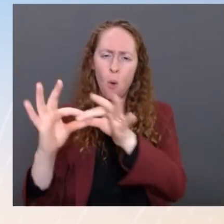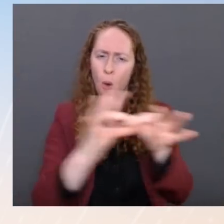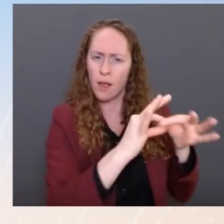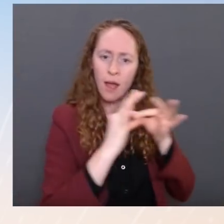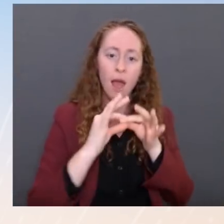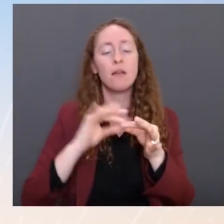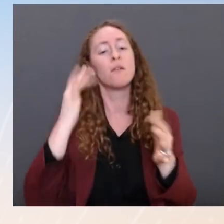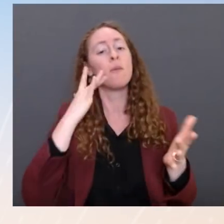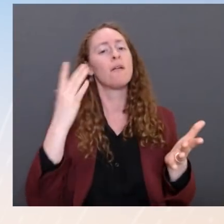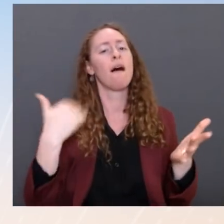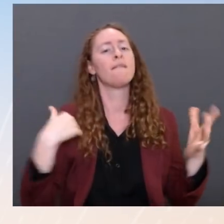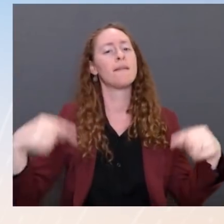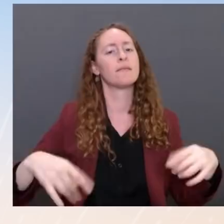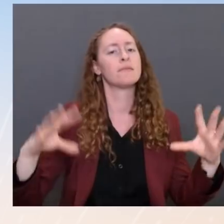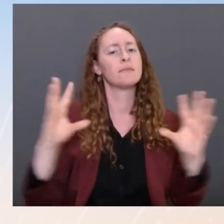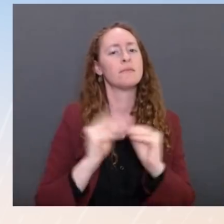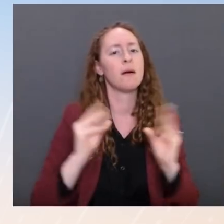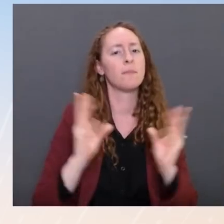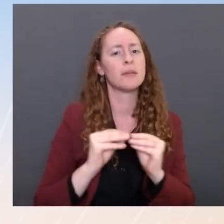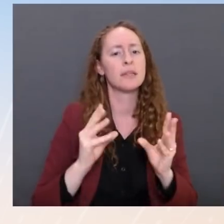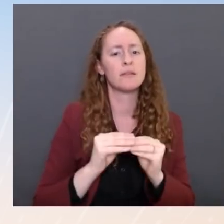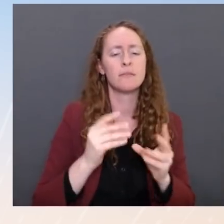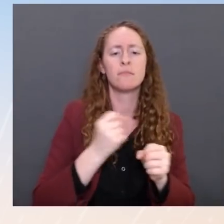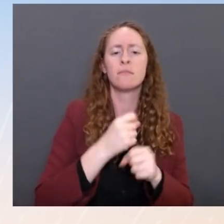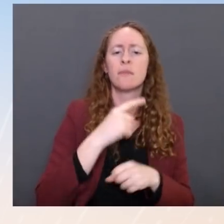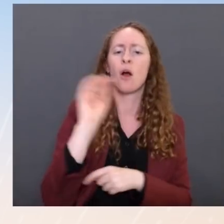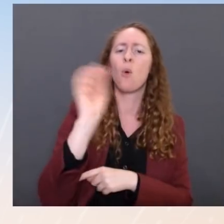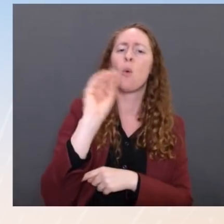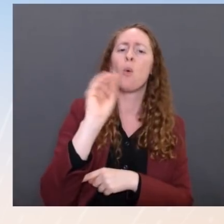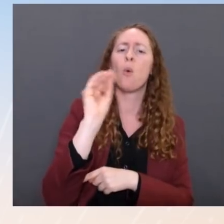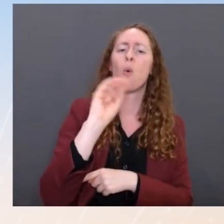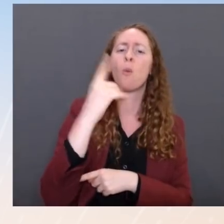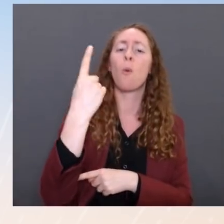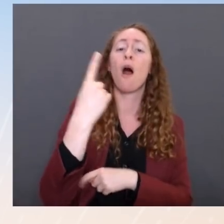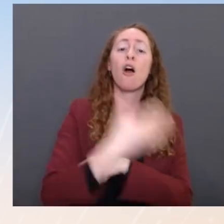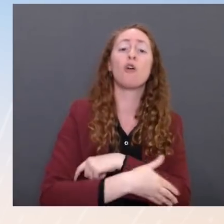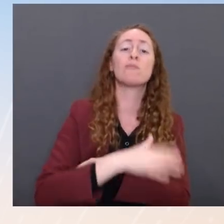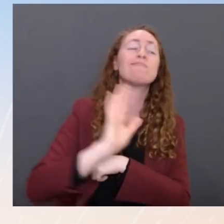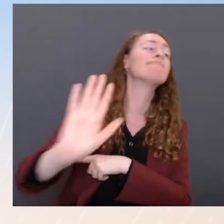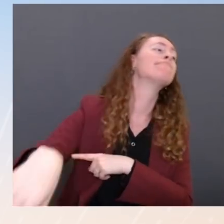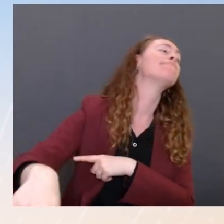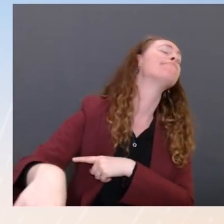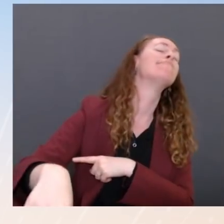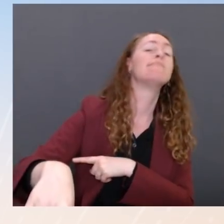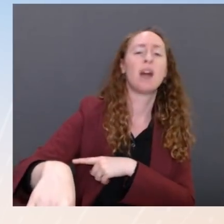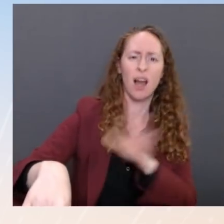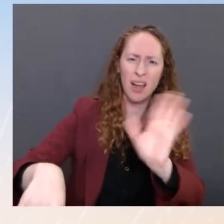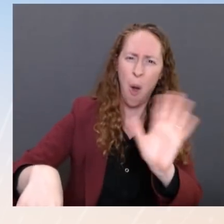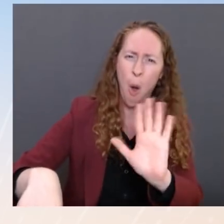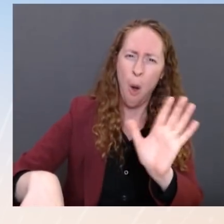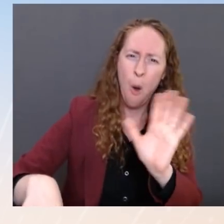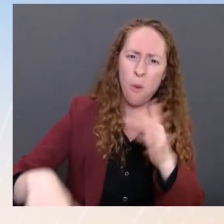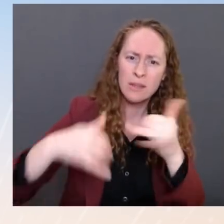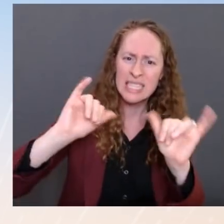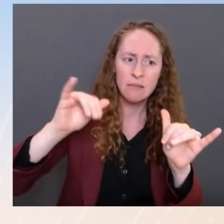to prevent and plan for future variants. And that kind of money from other countries is an important step forward.